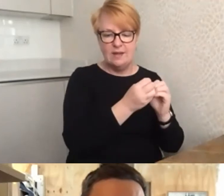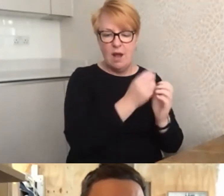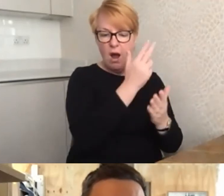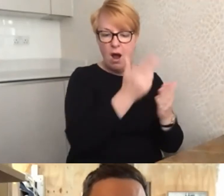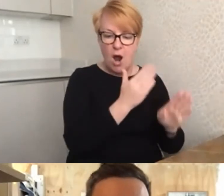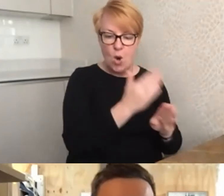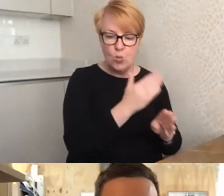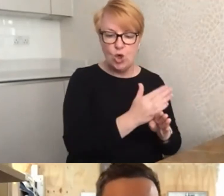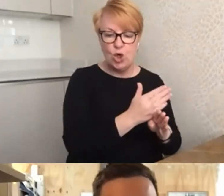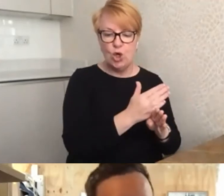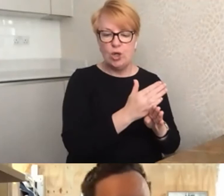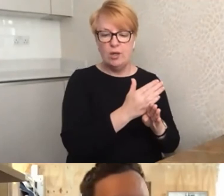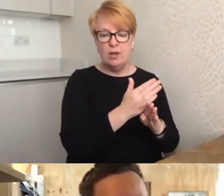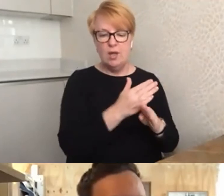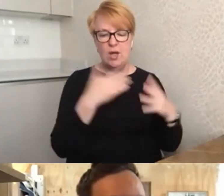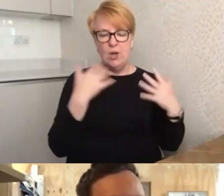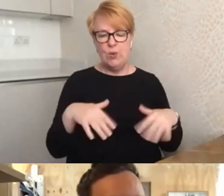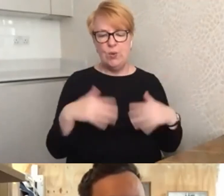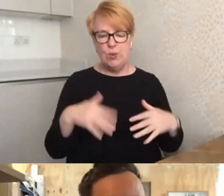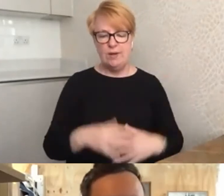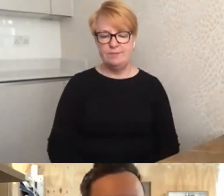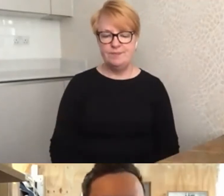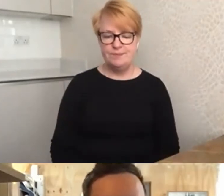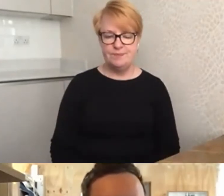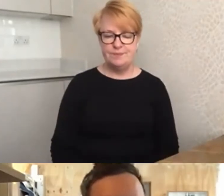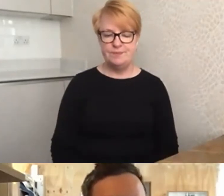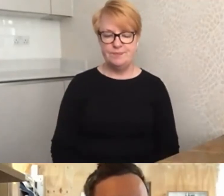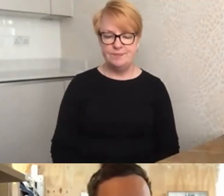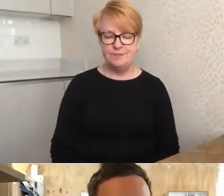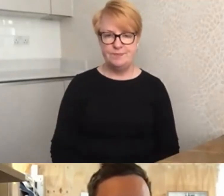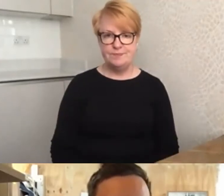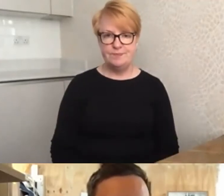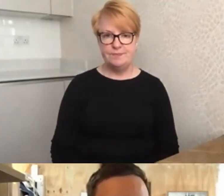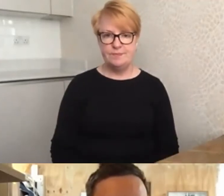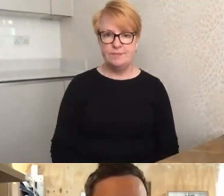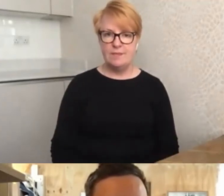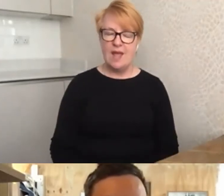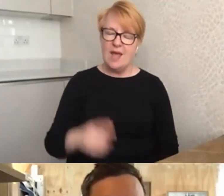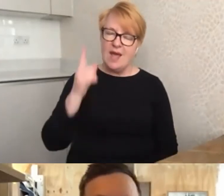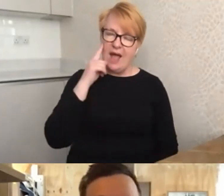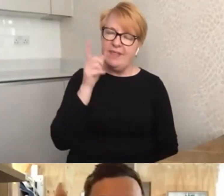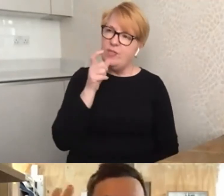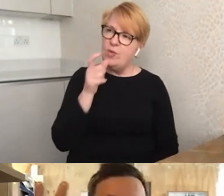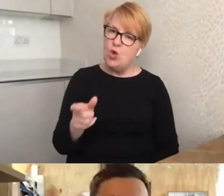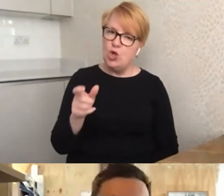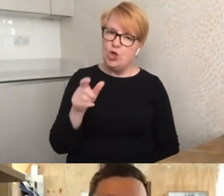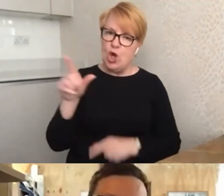tremendous amount of work they do. >> MAT: I think, I think the word “curator” is probably the wrong word. That's not my conception of it really,